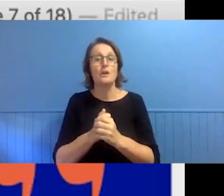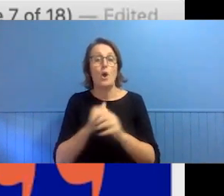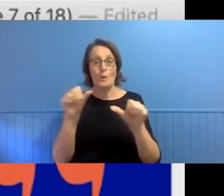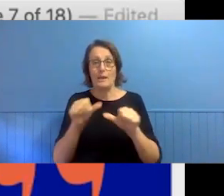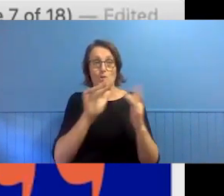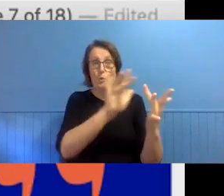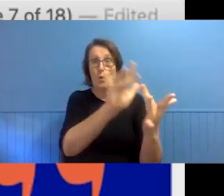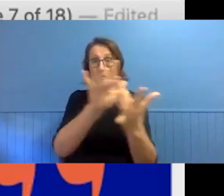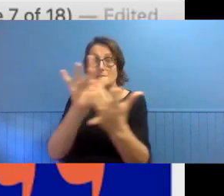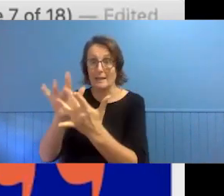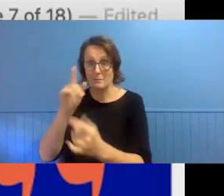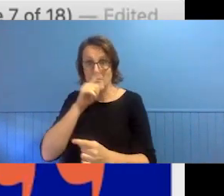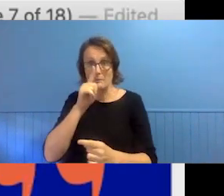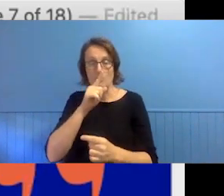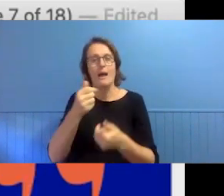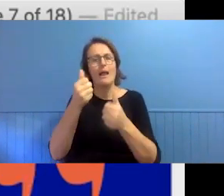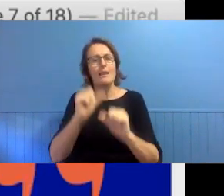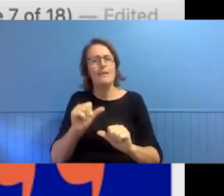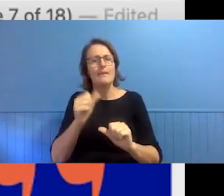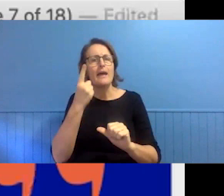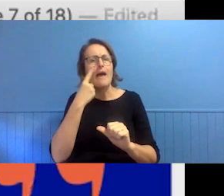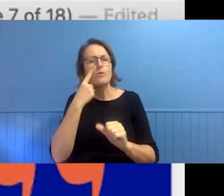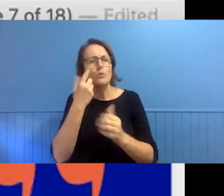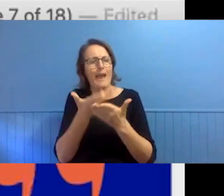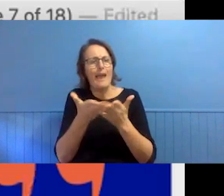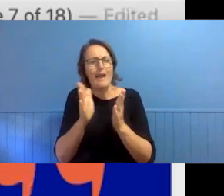engaging with cultural content at this time. Streaming - let's talk